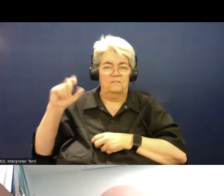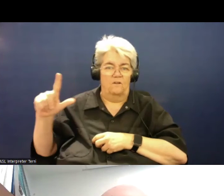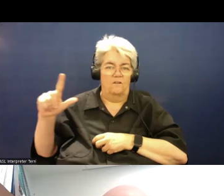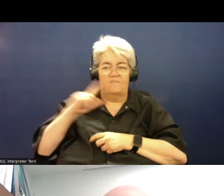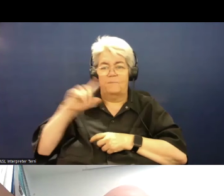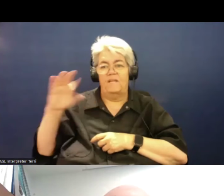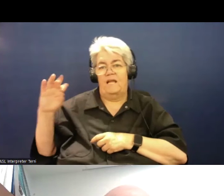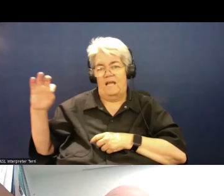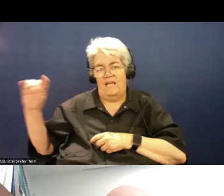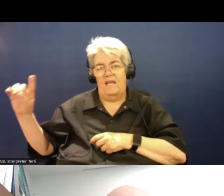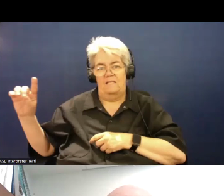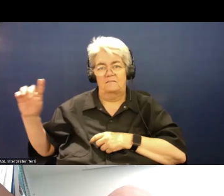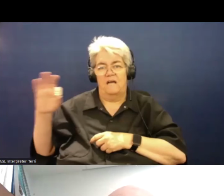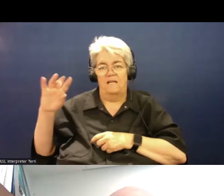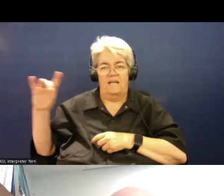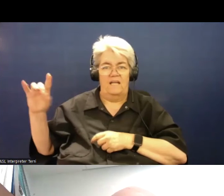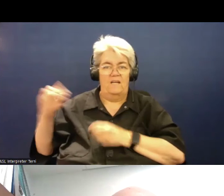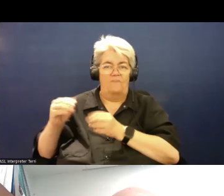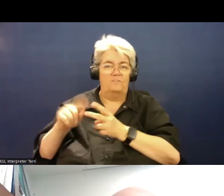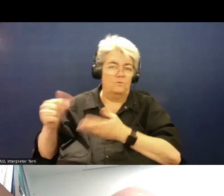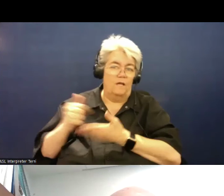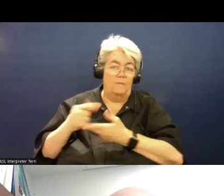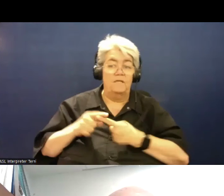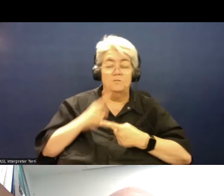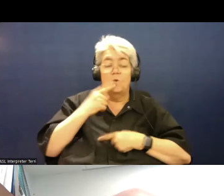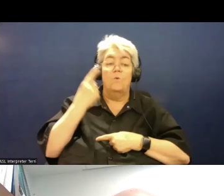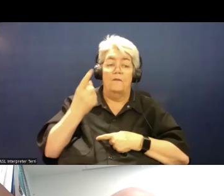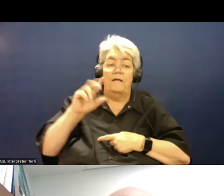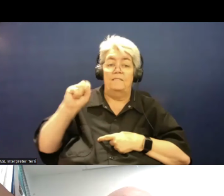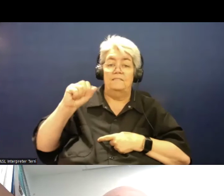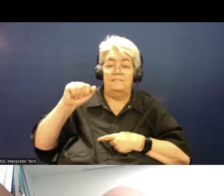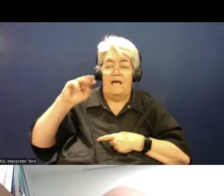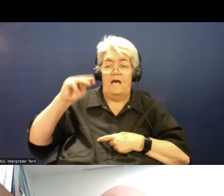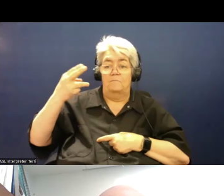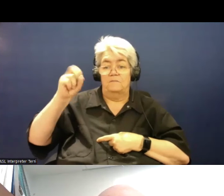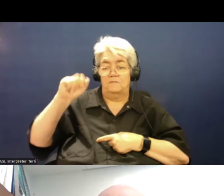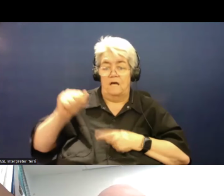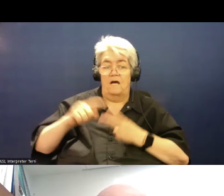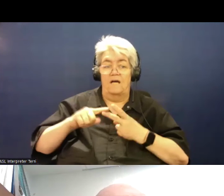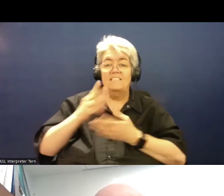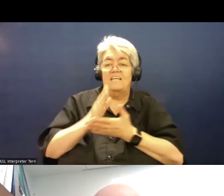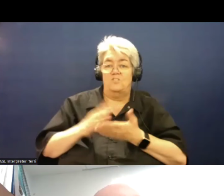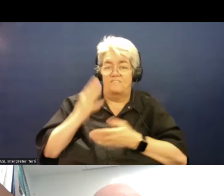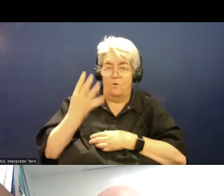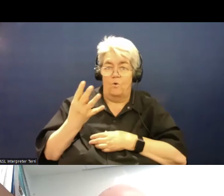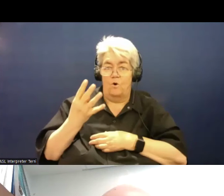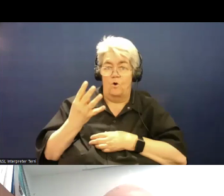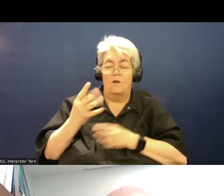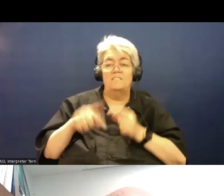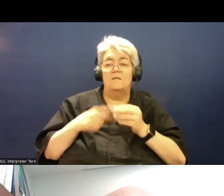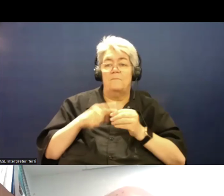ONE AREA THAT SAMHSA HAS BEEN ENGAGED IN IS ON OFFICER WELLNESS